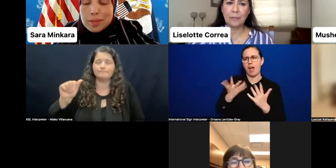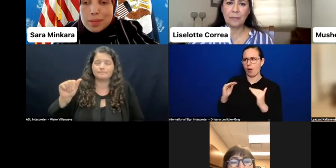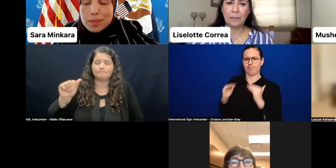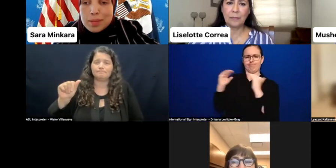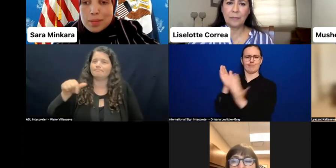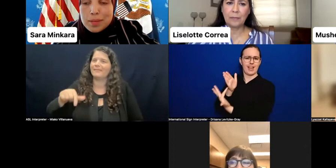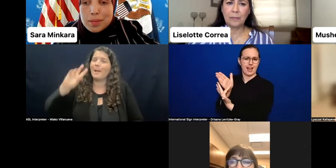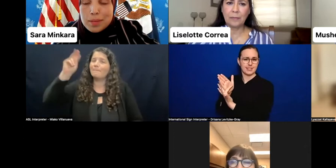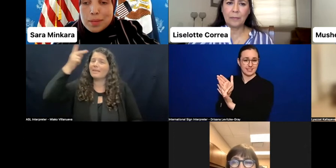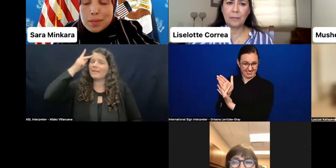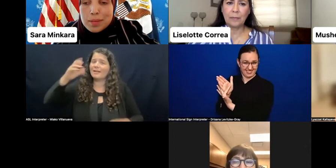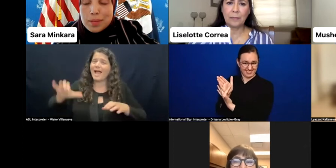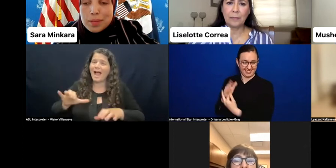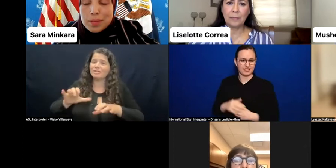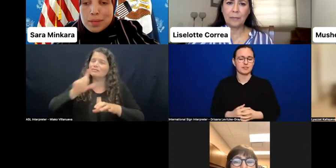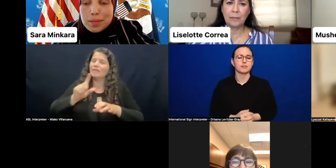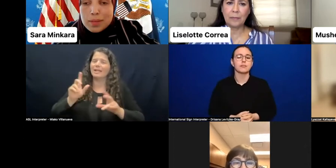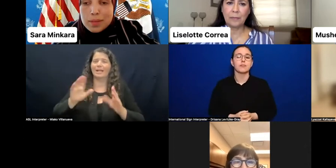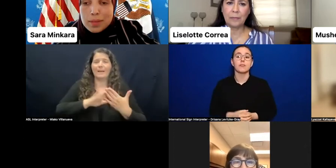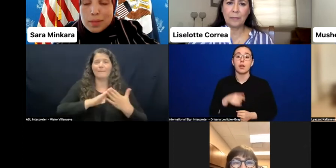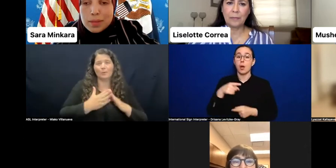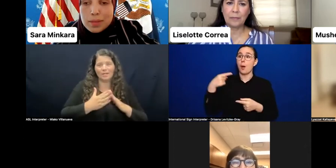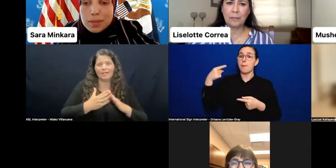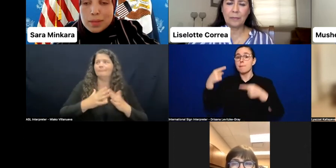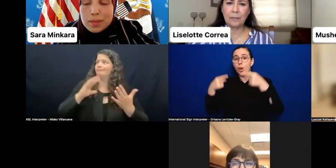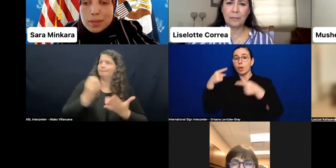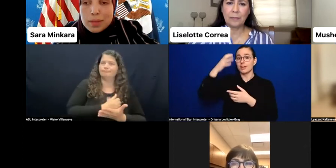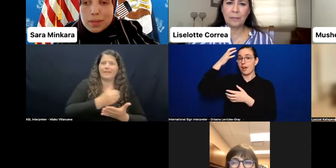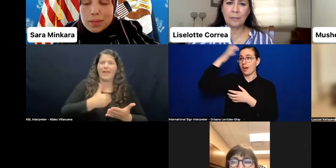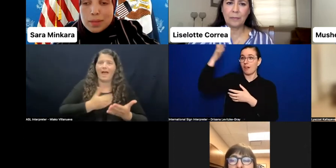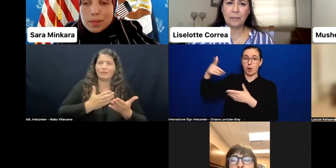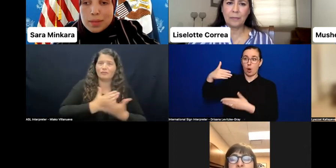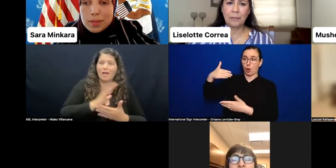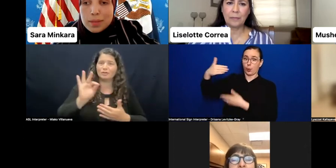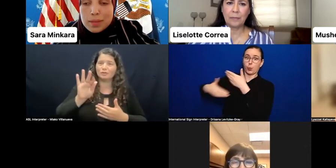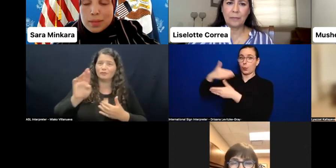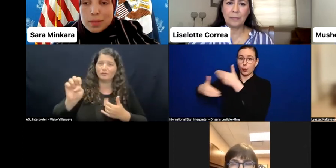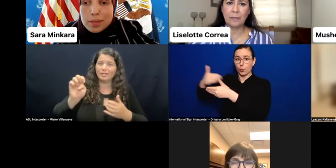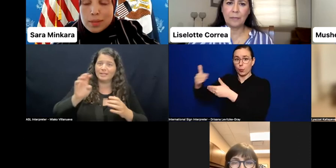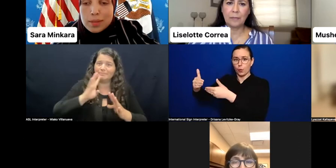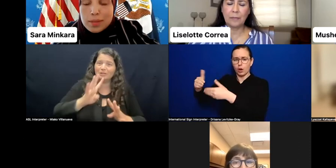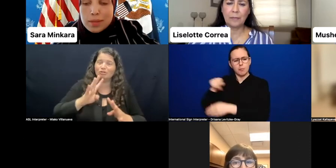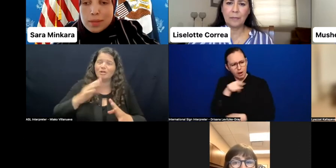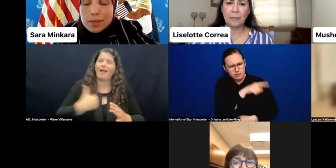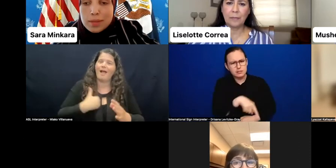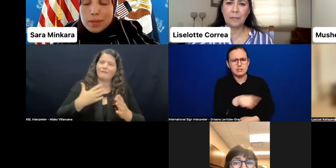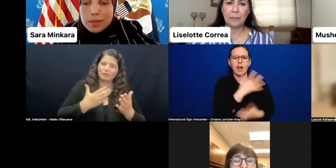communities using their rights of free speech and assembly to demand action from their government leaders